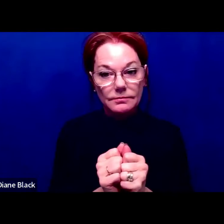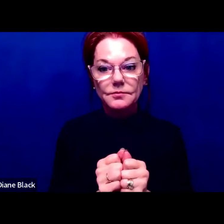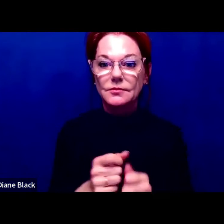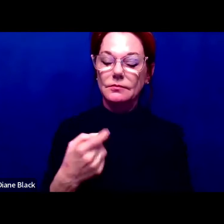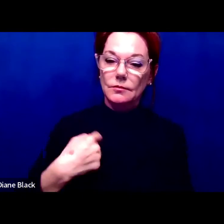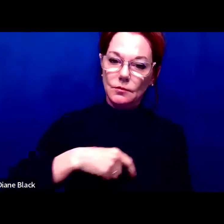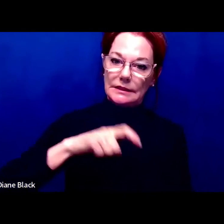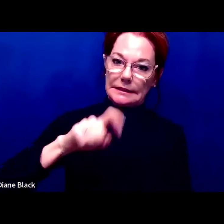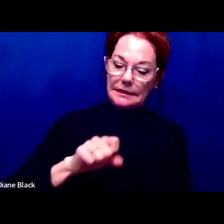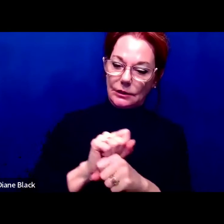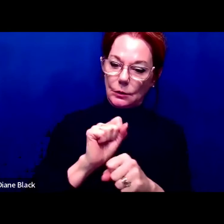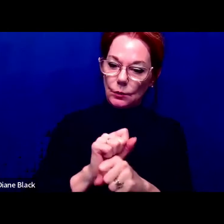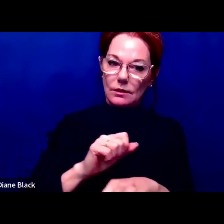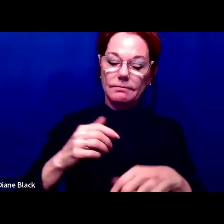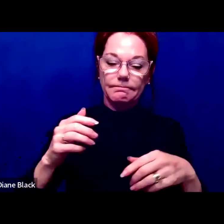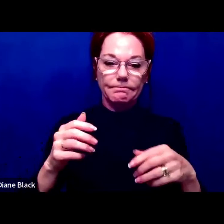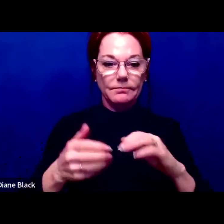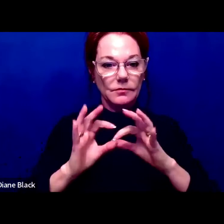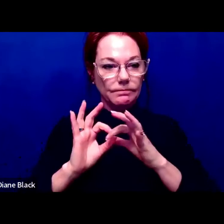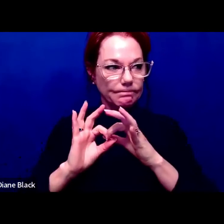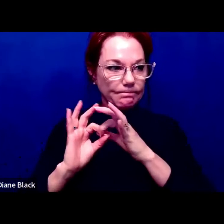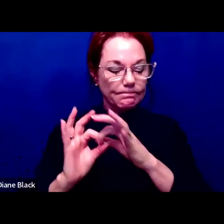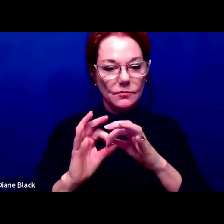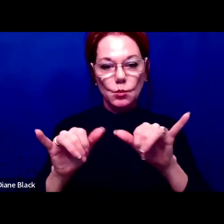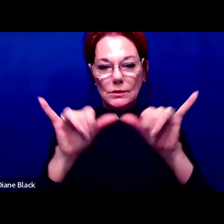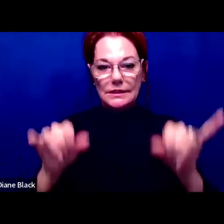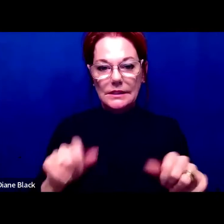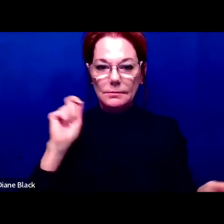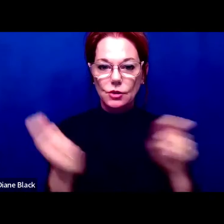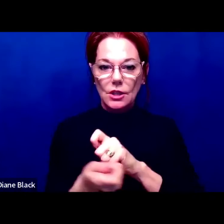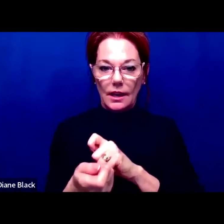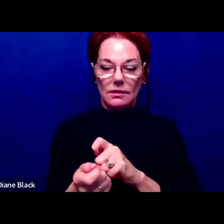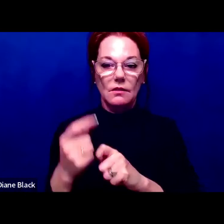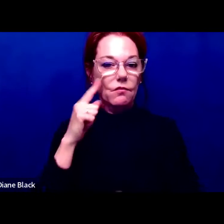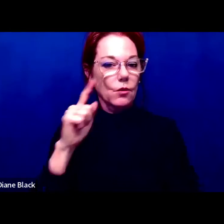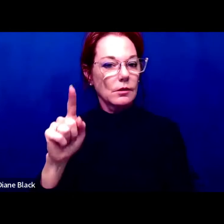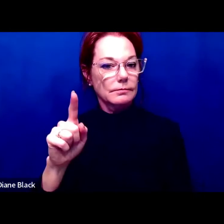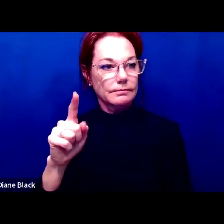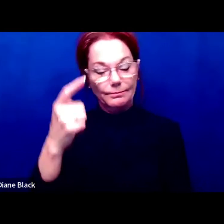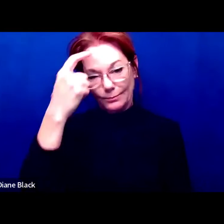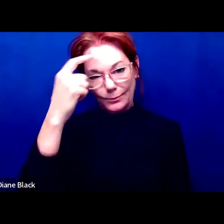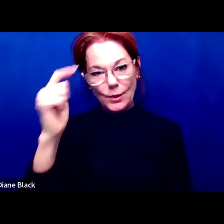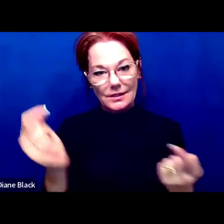systems change. When it comes to brain injury. We know that we need to change the way we view